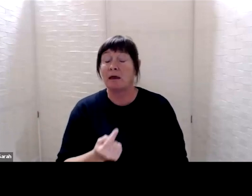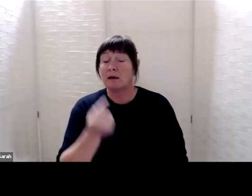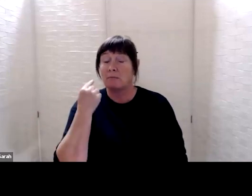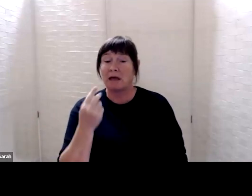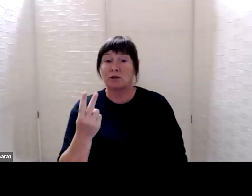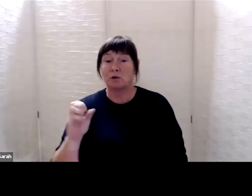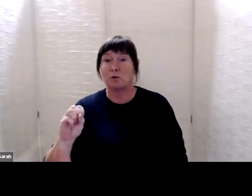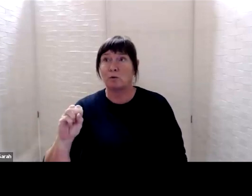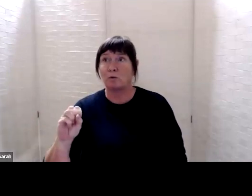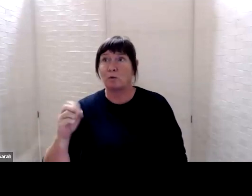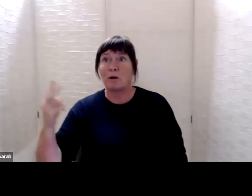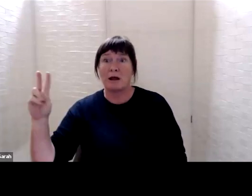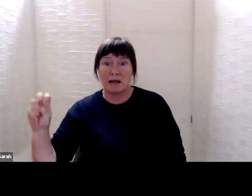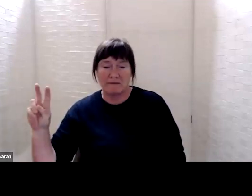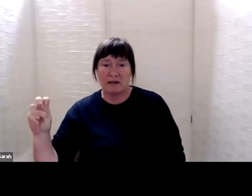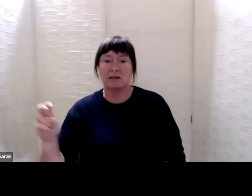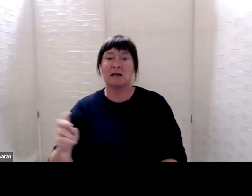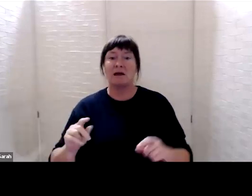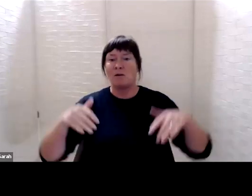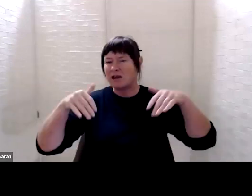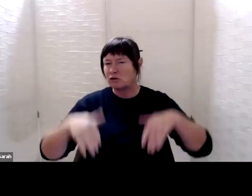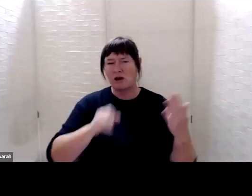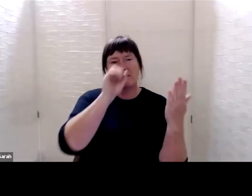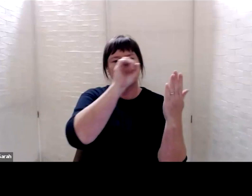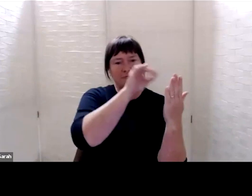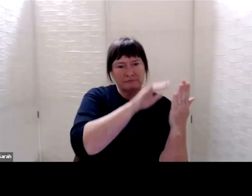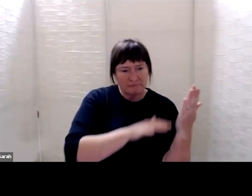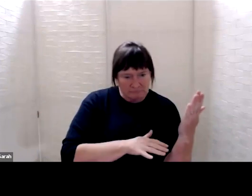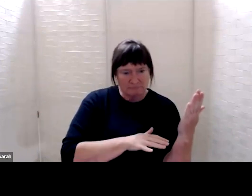they were to be applied at a much smaller scale